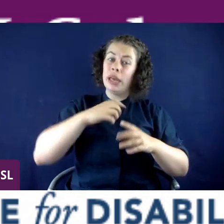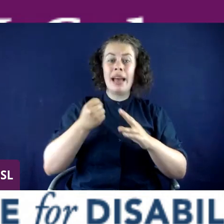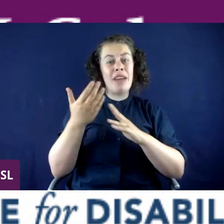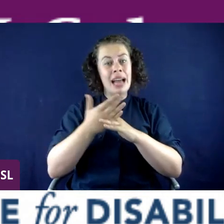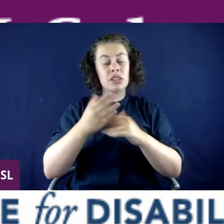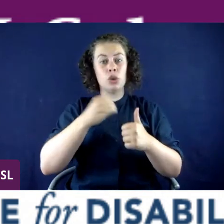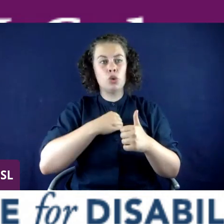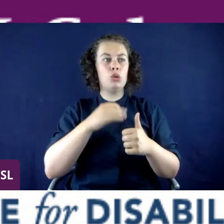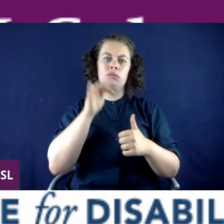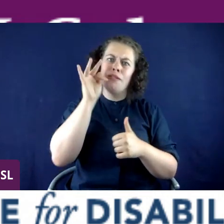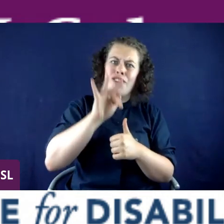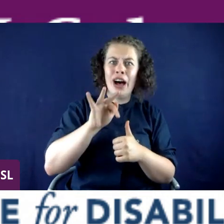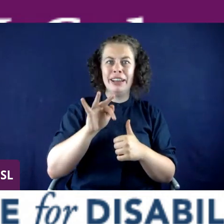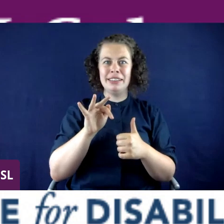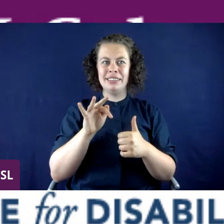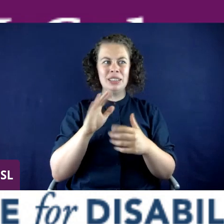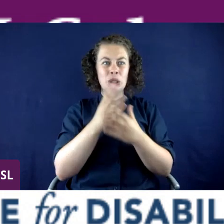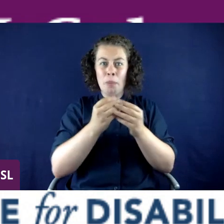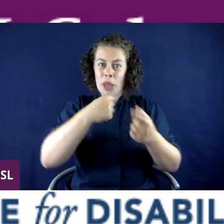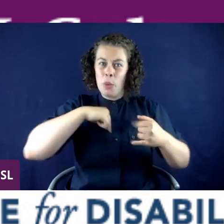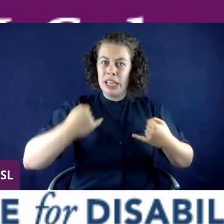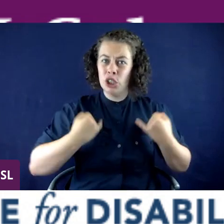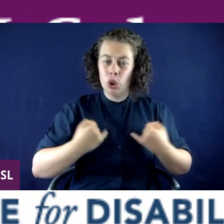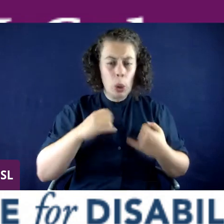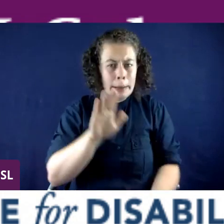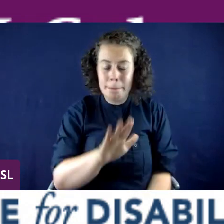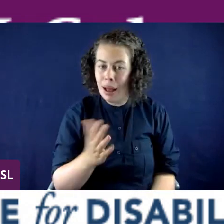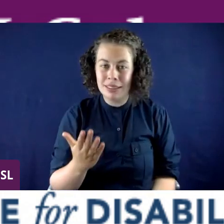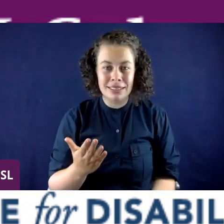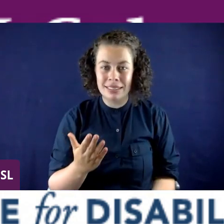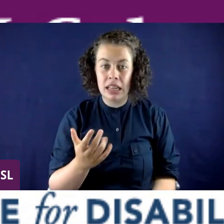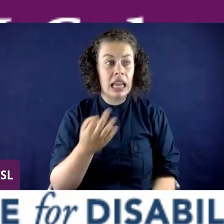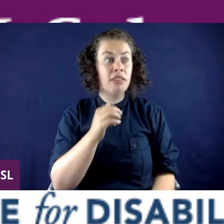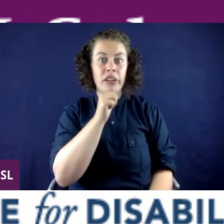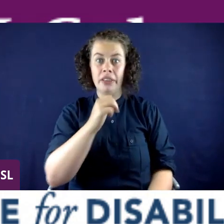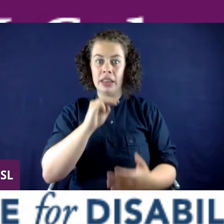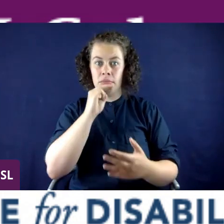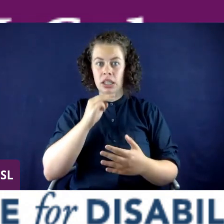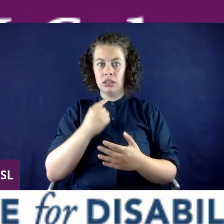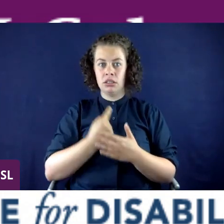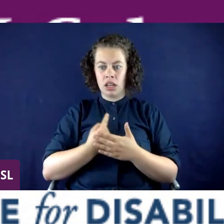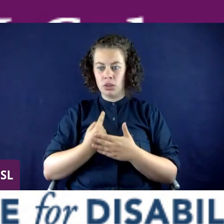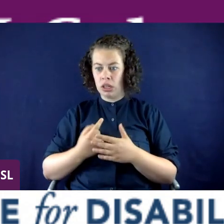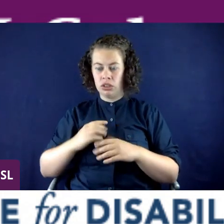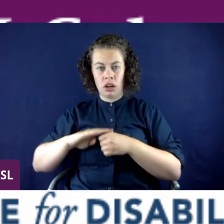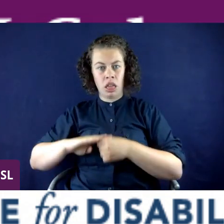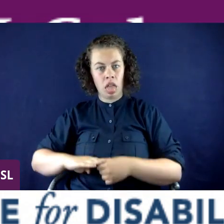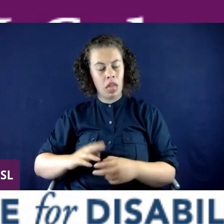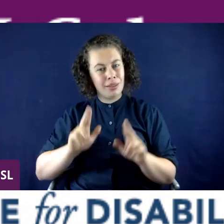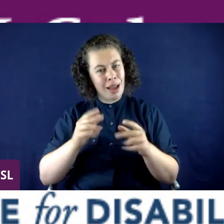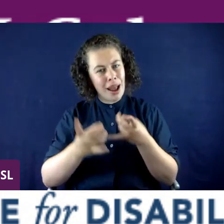have a break for people. I think that also extends to